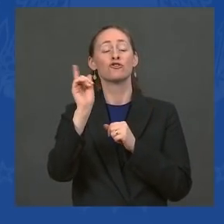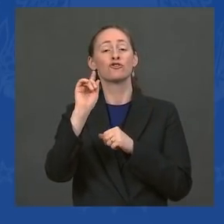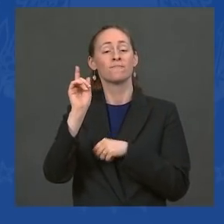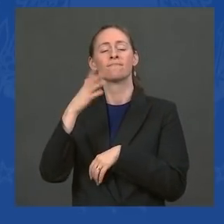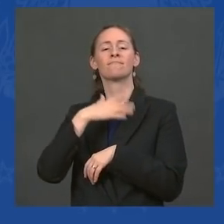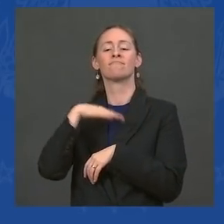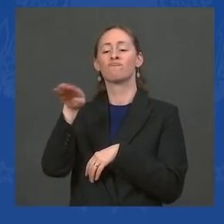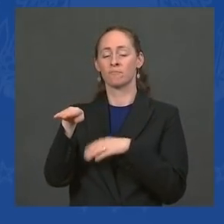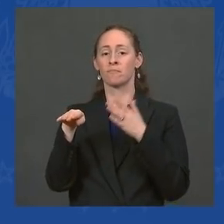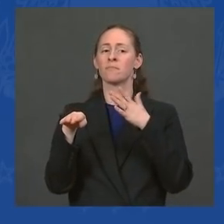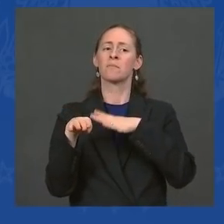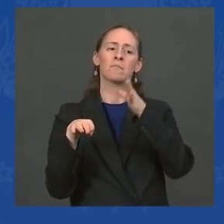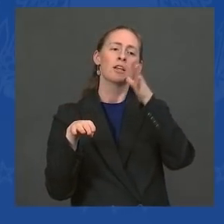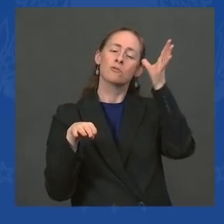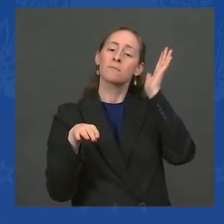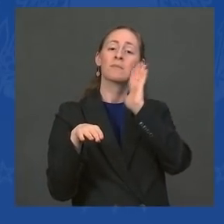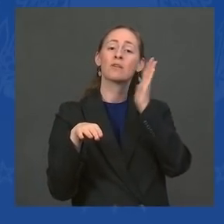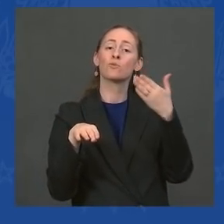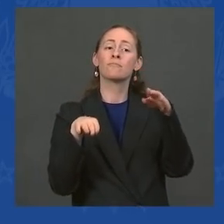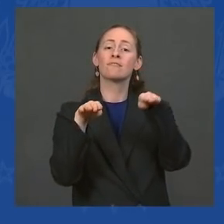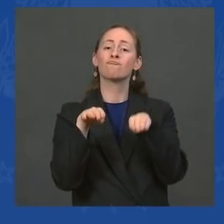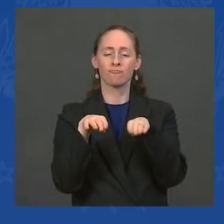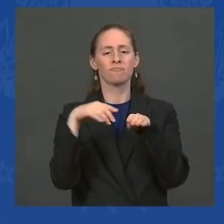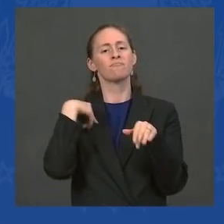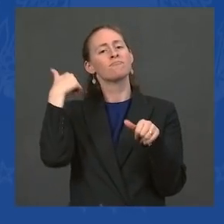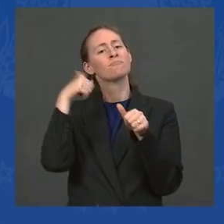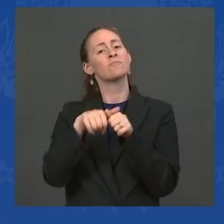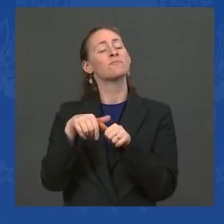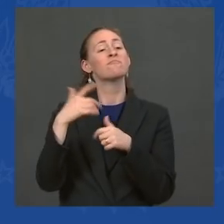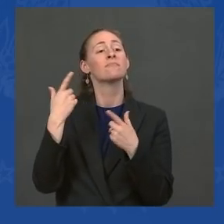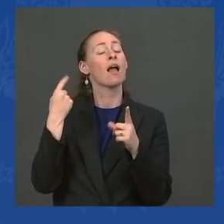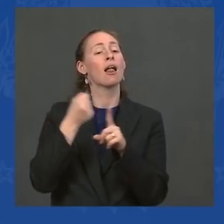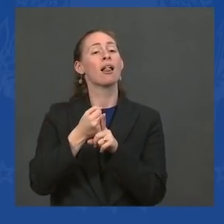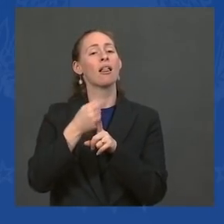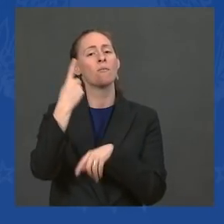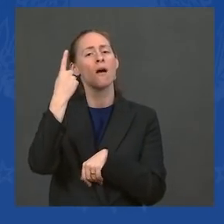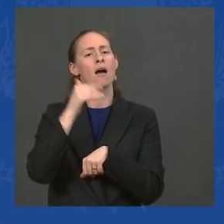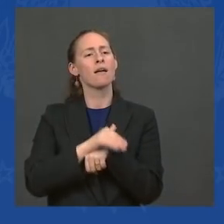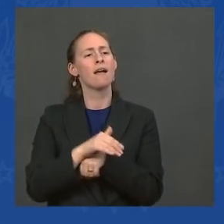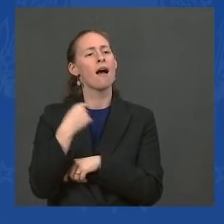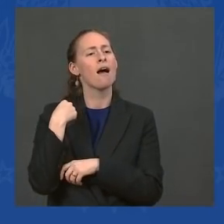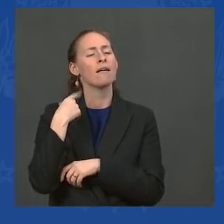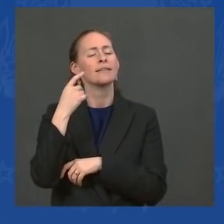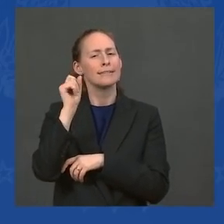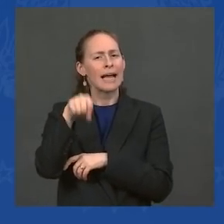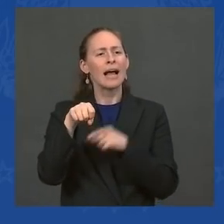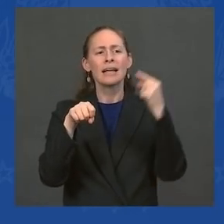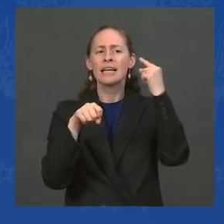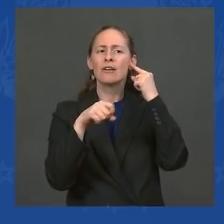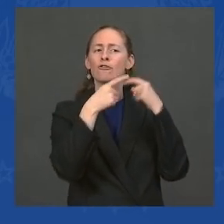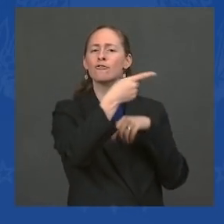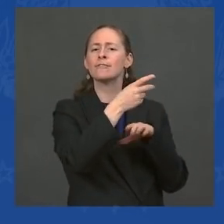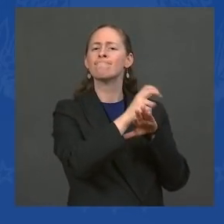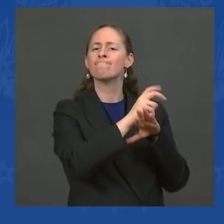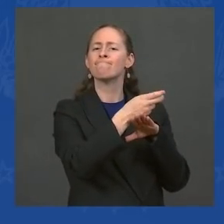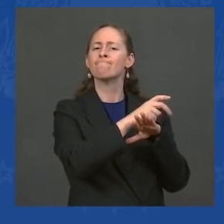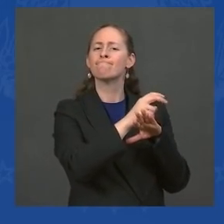I remember, one night, I could tell my dad was just so restless. I was in high school. The next morning, I asked my mom,